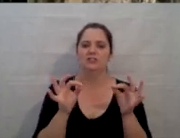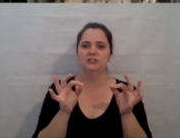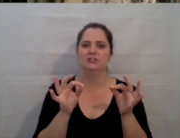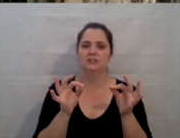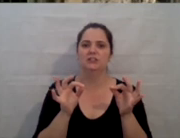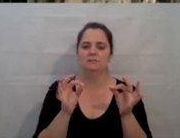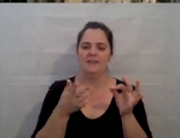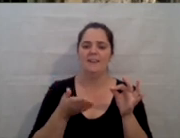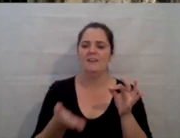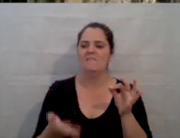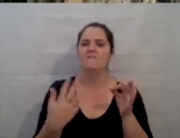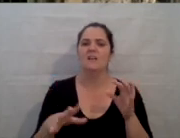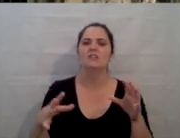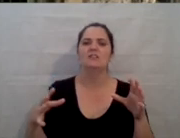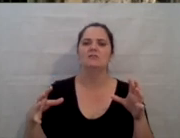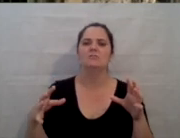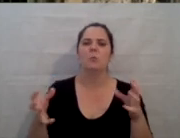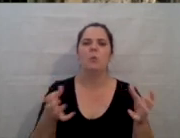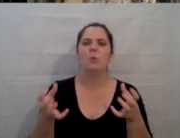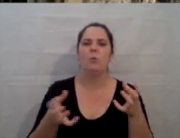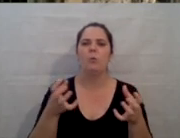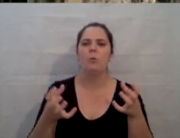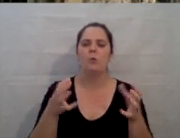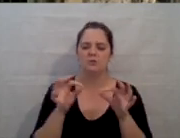it's had all the water and oxygen removed so all that's left is carbon,